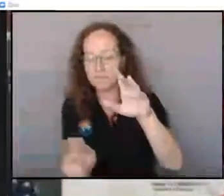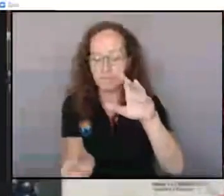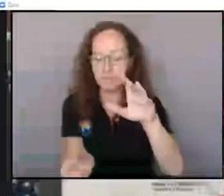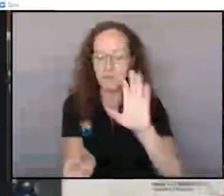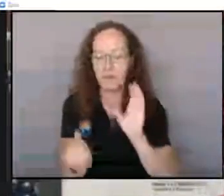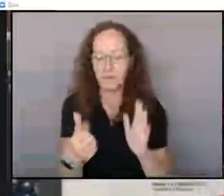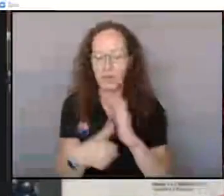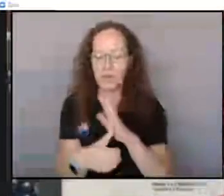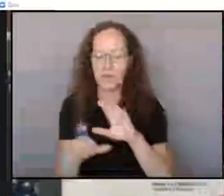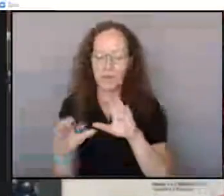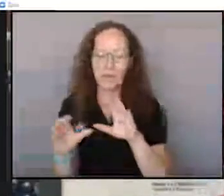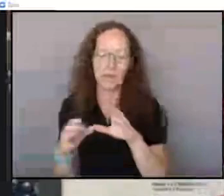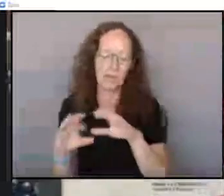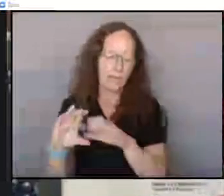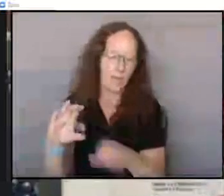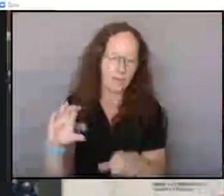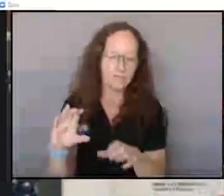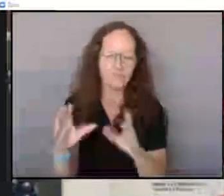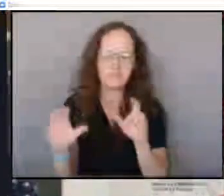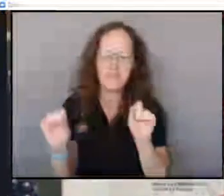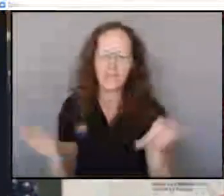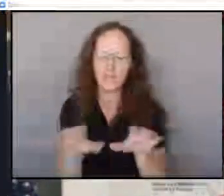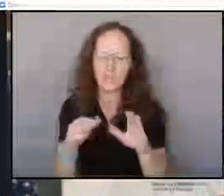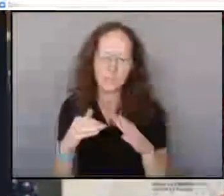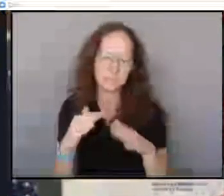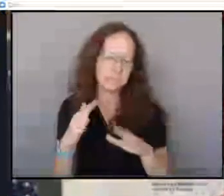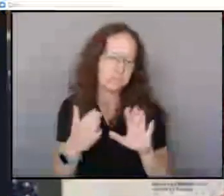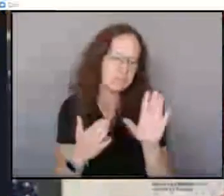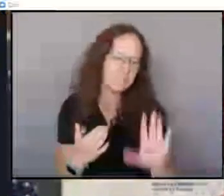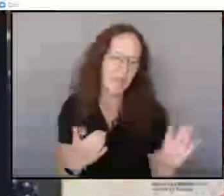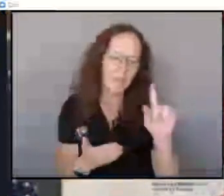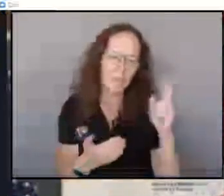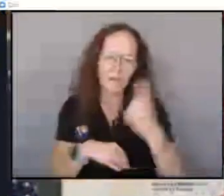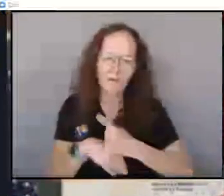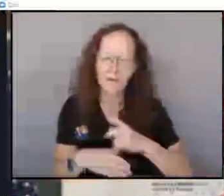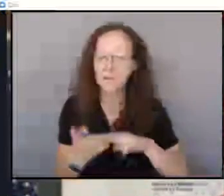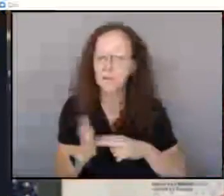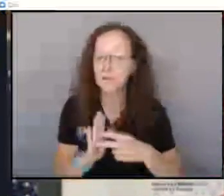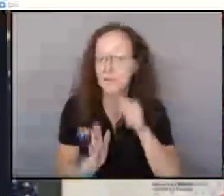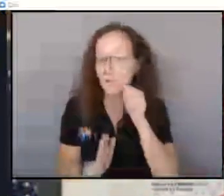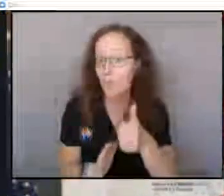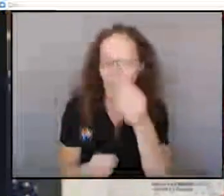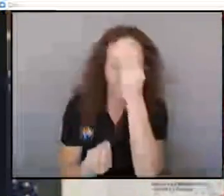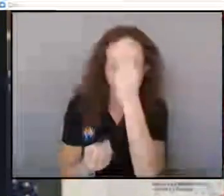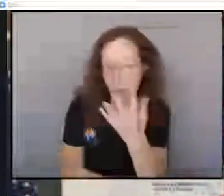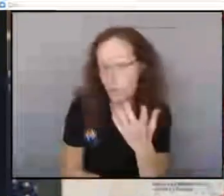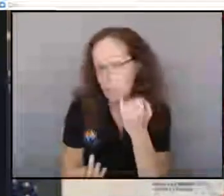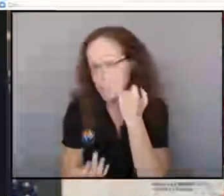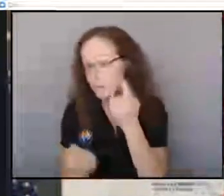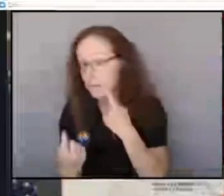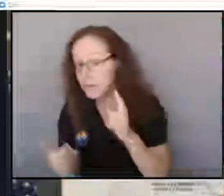WEATHER IS LOOKING GOOD FOR THAT ACTION TO OCCUR. NOW, IN BETWEEN RUIDOSO RIDGE AND THE FINGER THAT CAME